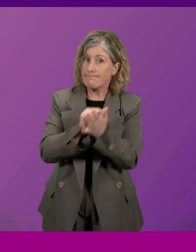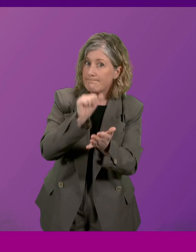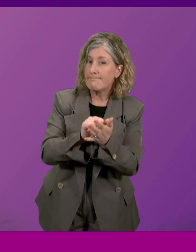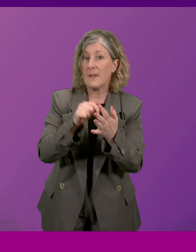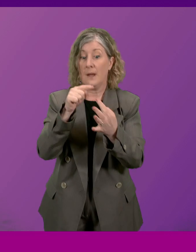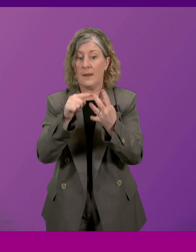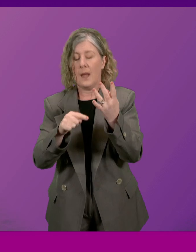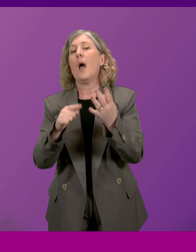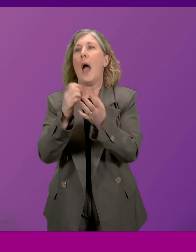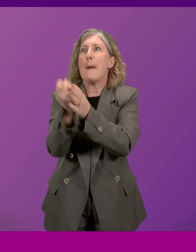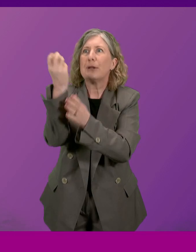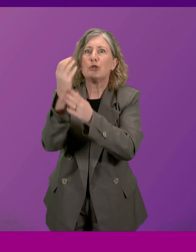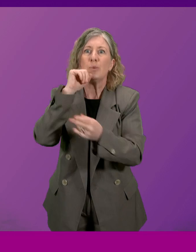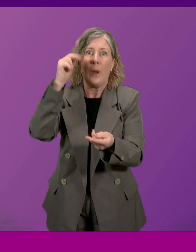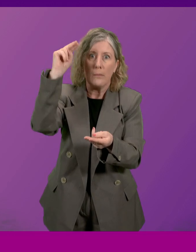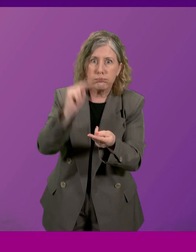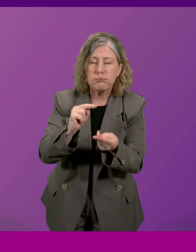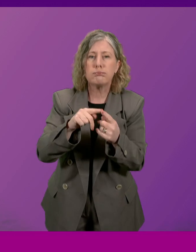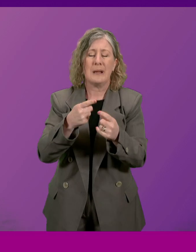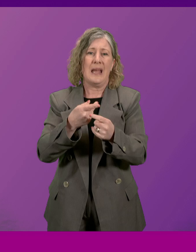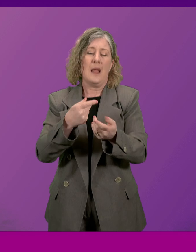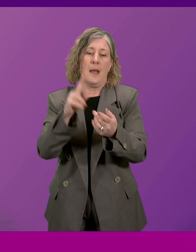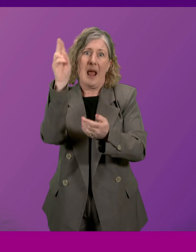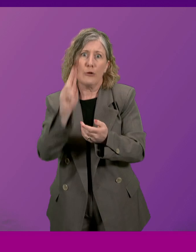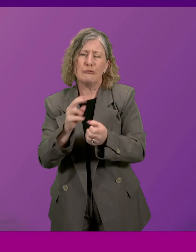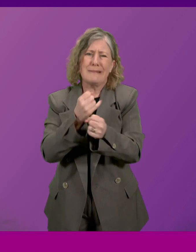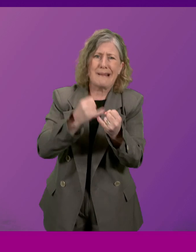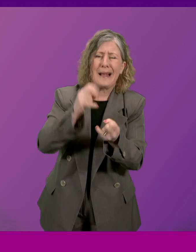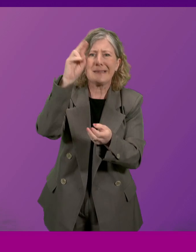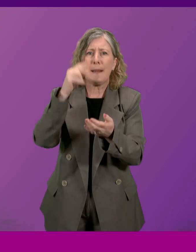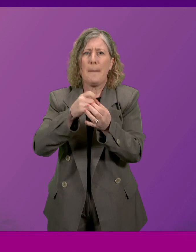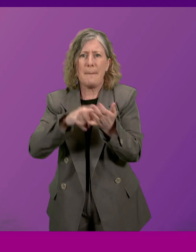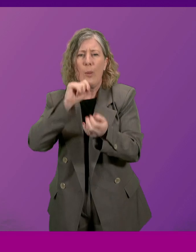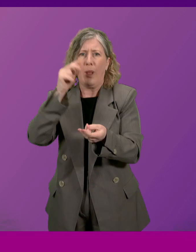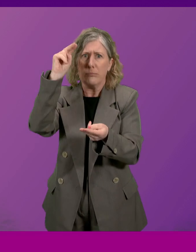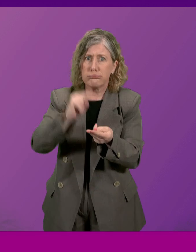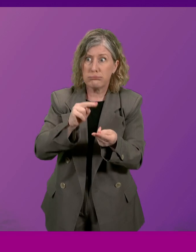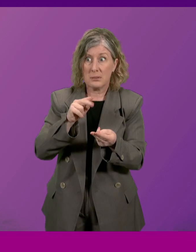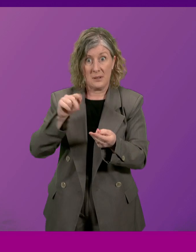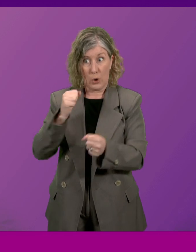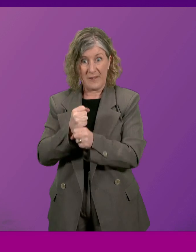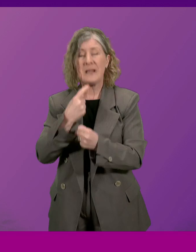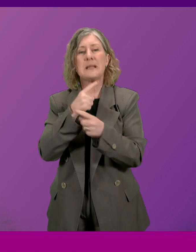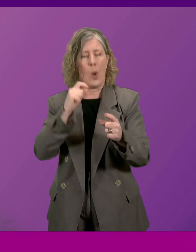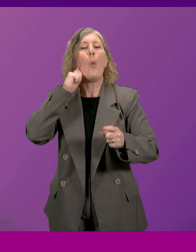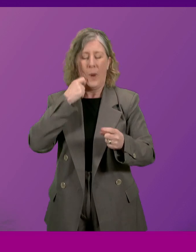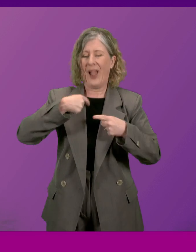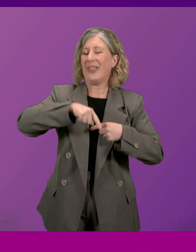bills. The Government said that it would introduce that bill by the end of this year. Where is it?